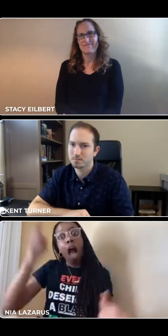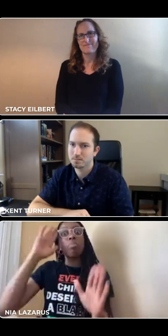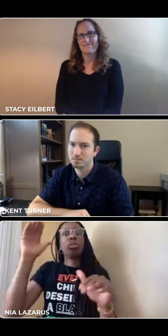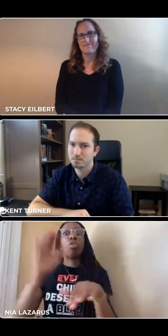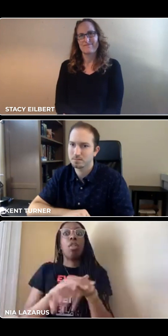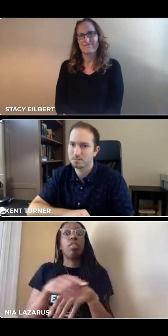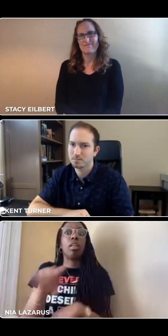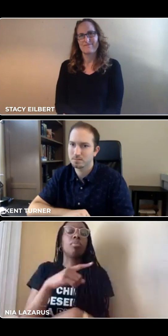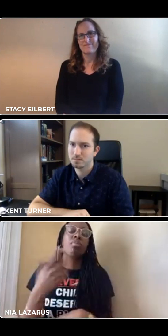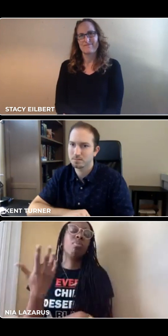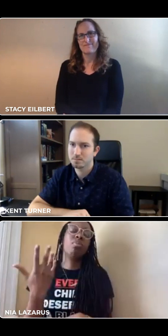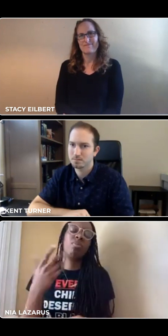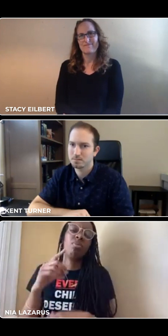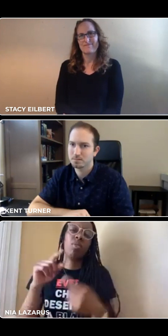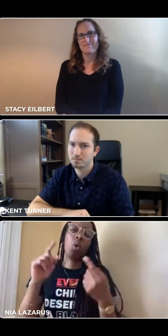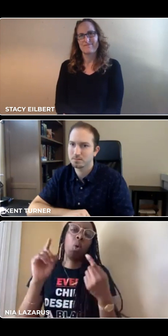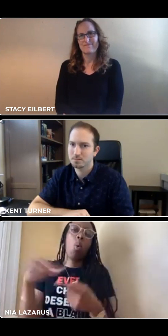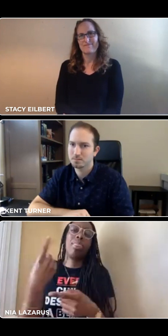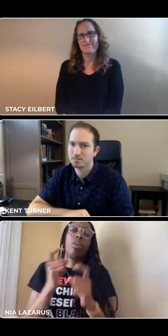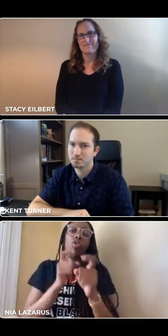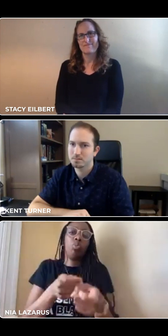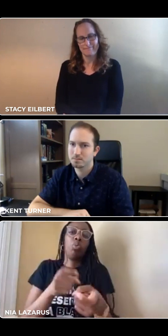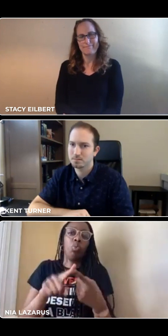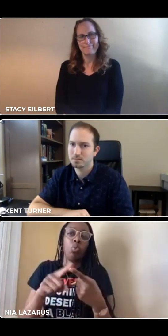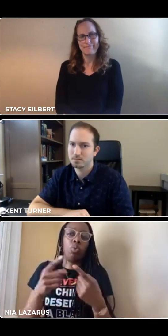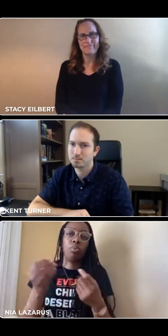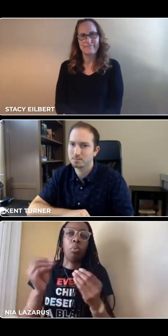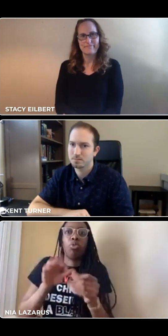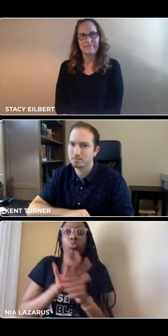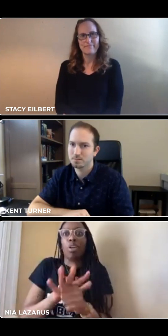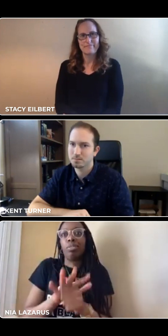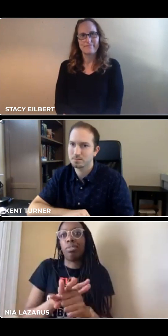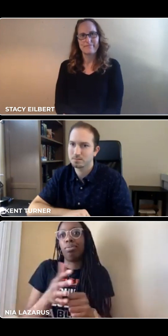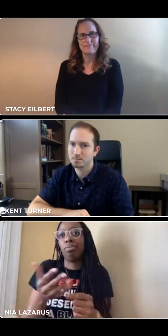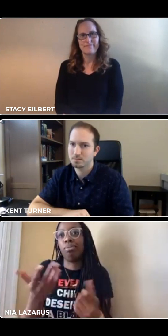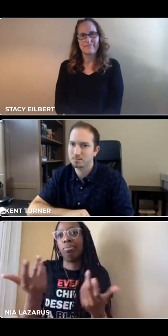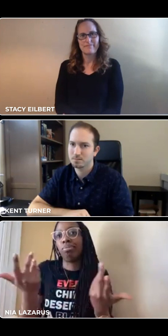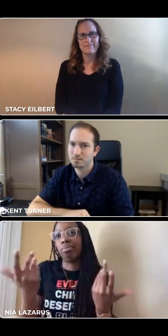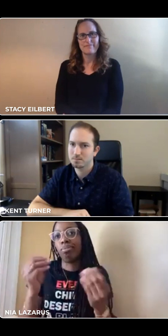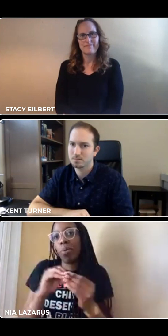right to put those high expectations on our students. That would only contribute to an